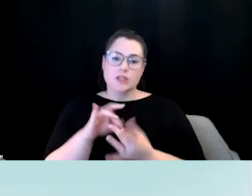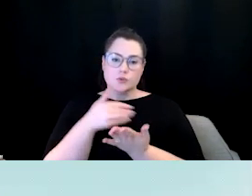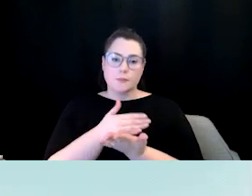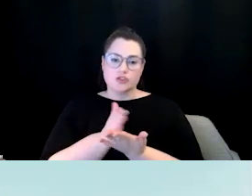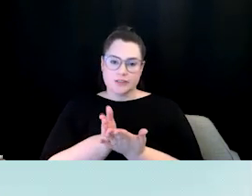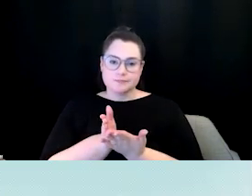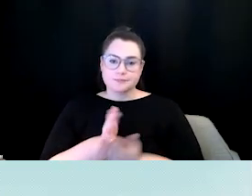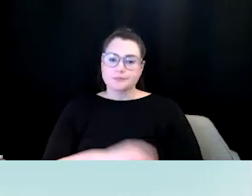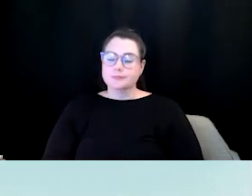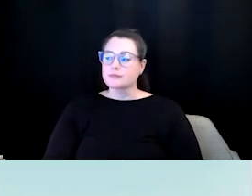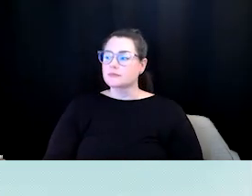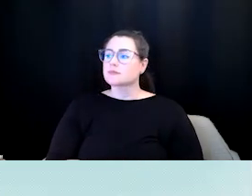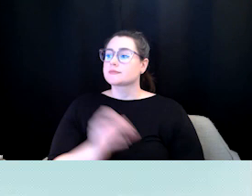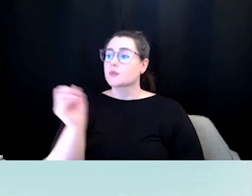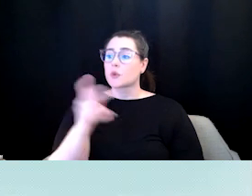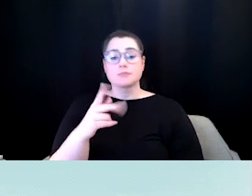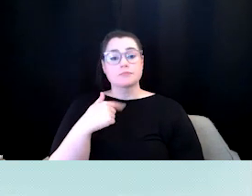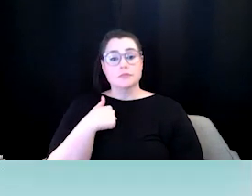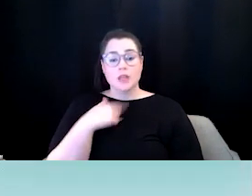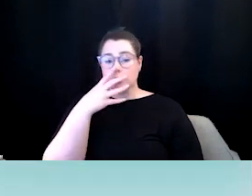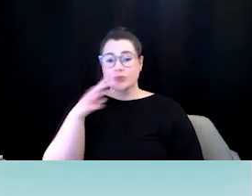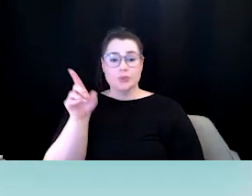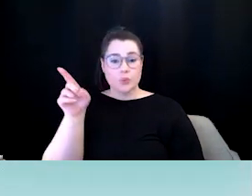All right. So I'm going to go ahead and ignore this warning and just move on.